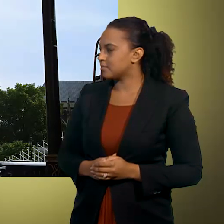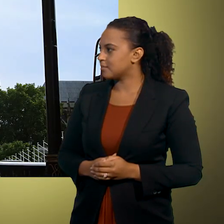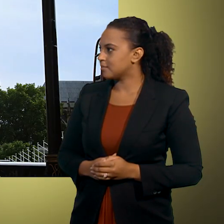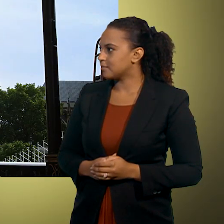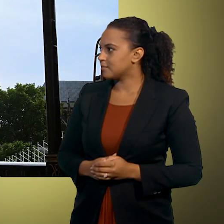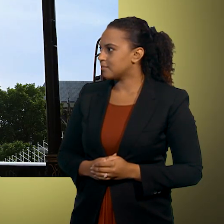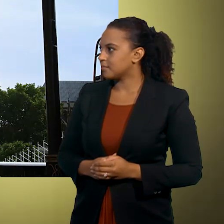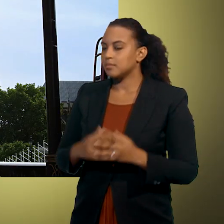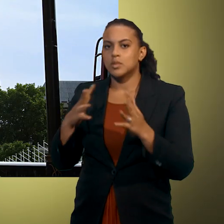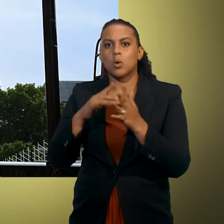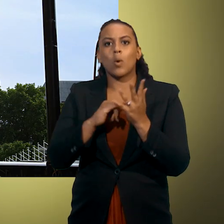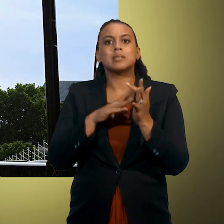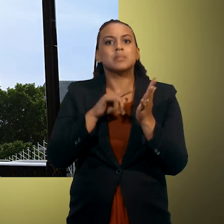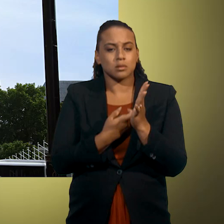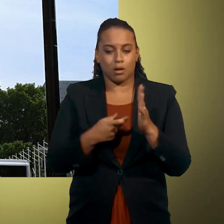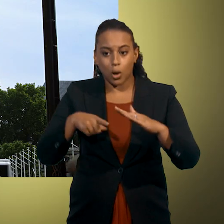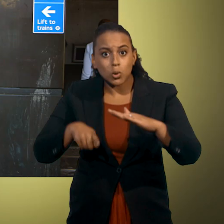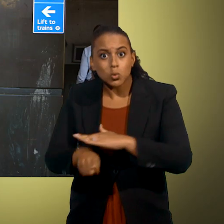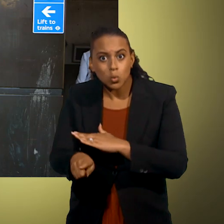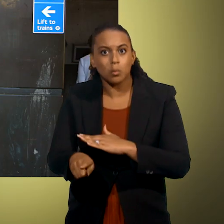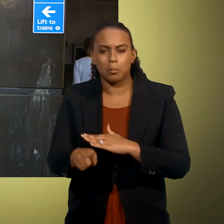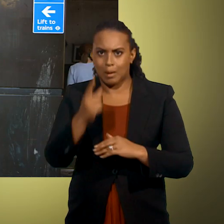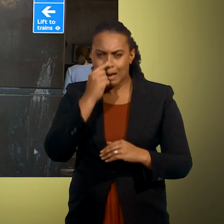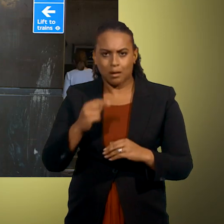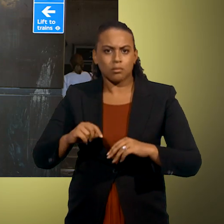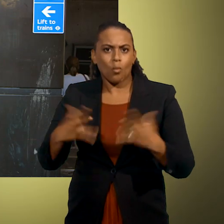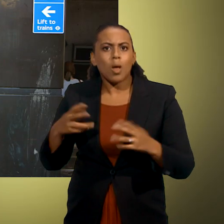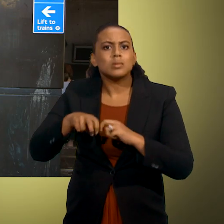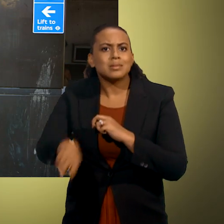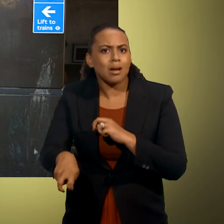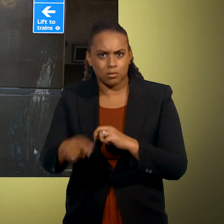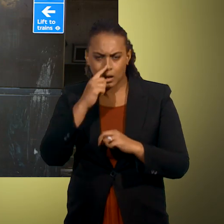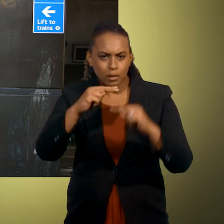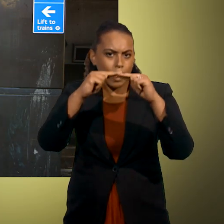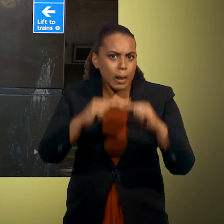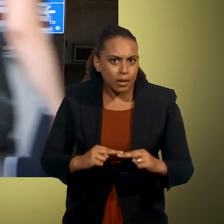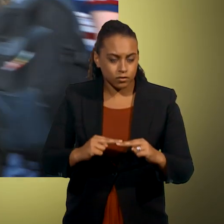Westminster Underground station has step-free access, with level access to the Jubilee line